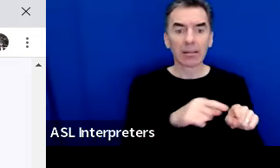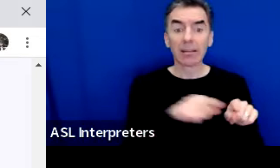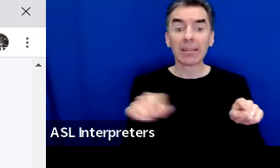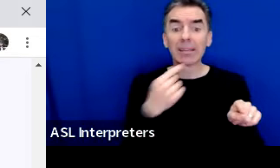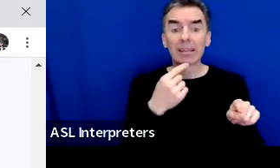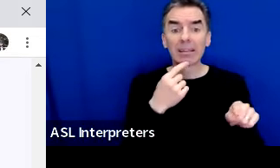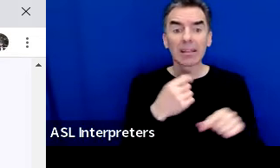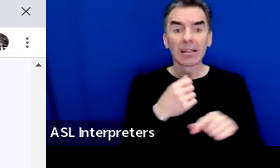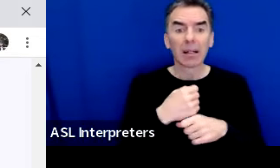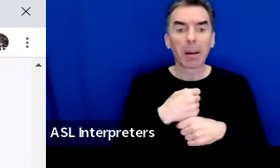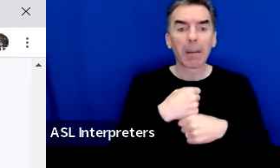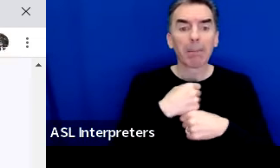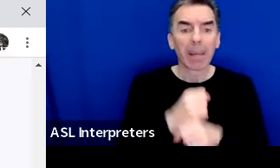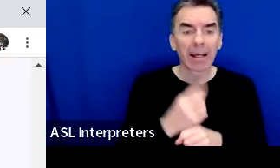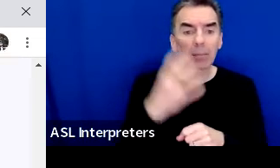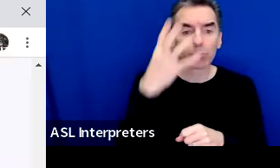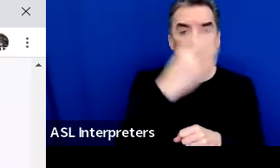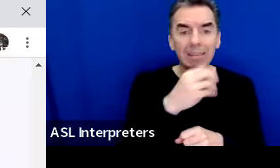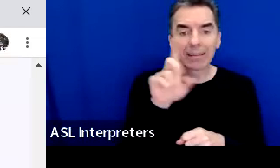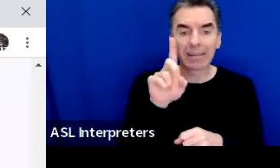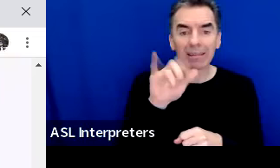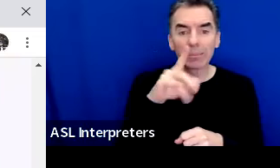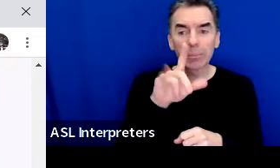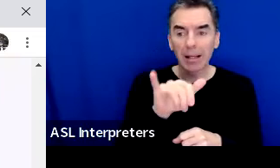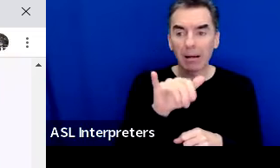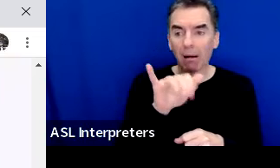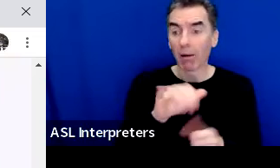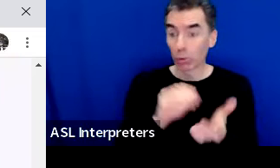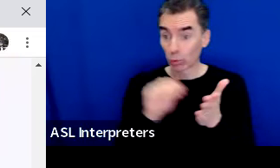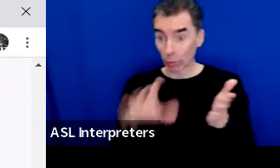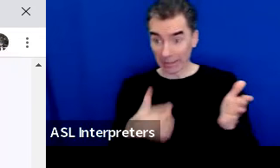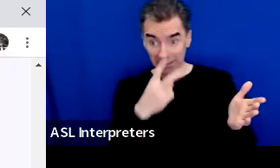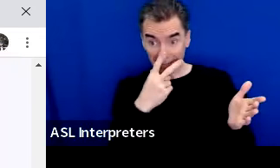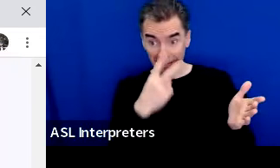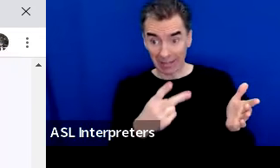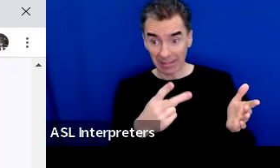And that way, when the student sees the answer, it doesn't have all those carrots and stuff.